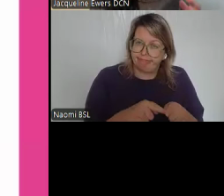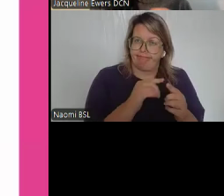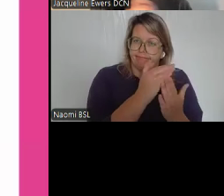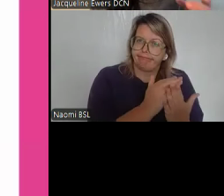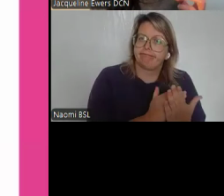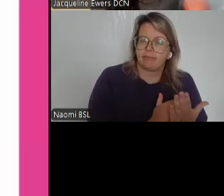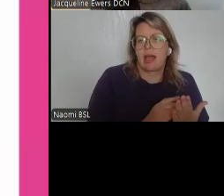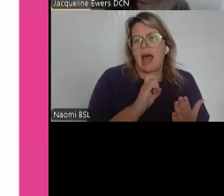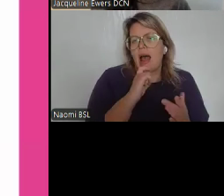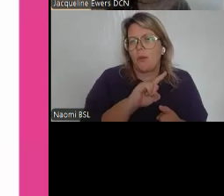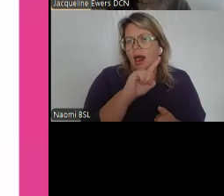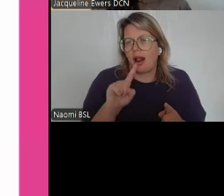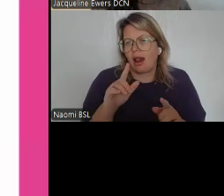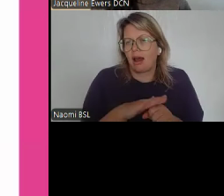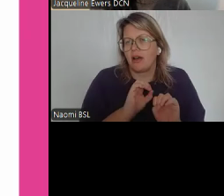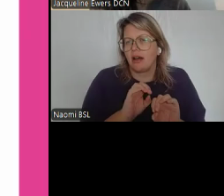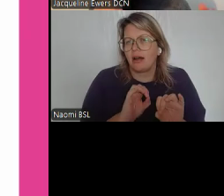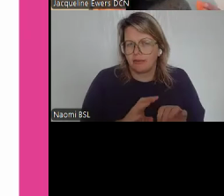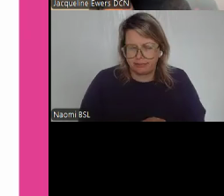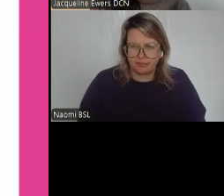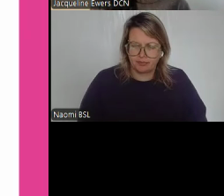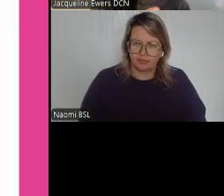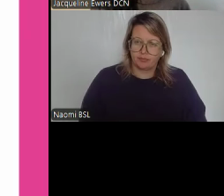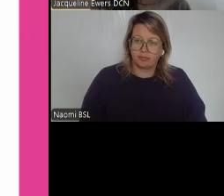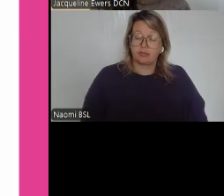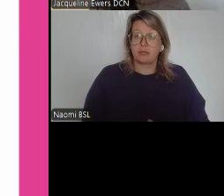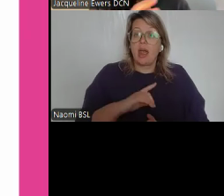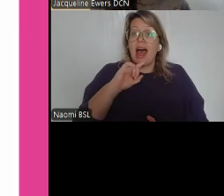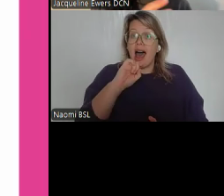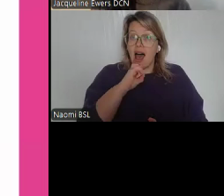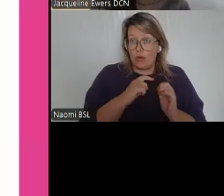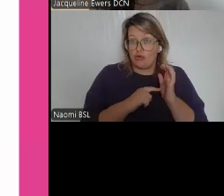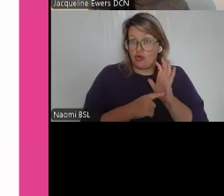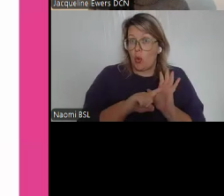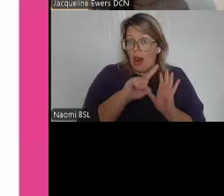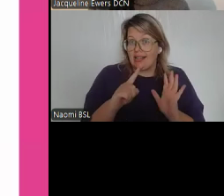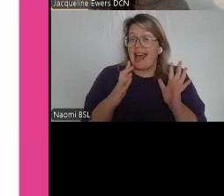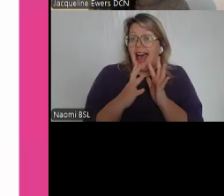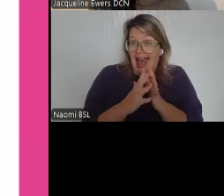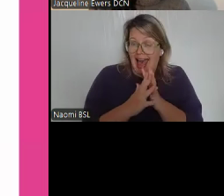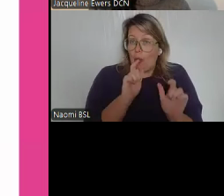how people have actually put that into practice. Hopefully, bring it to life a little bit.